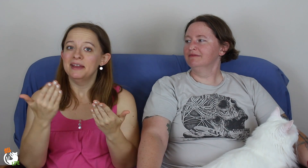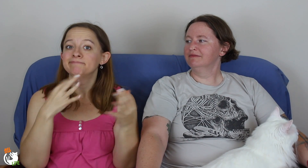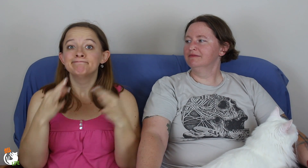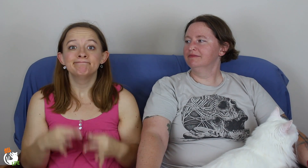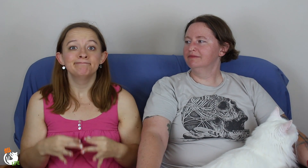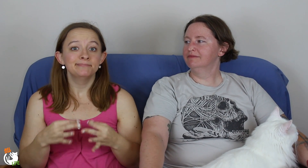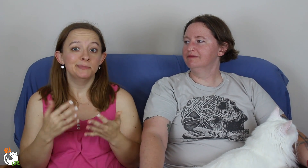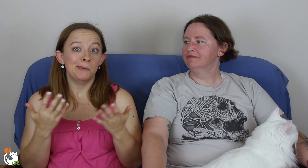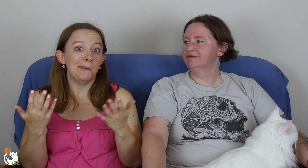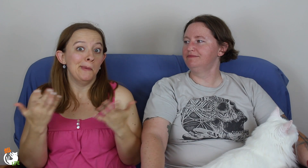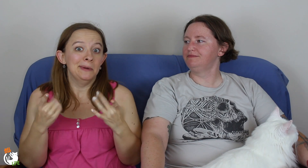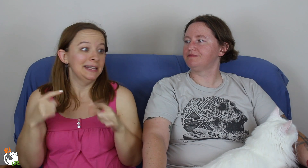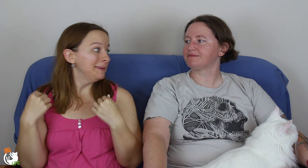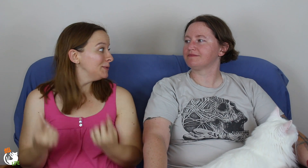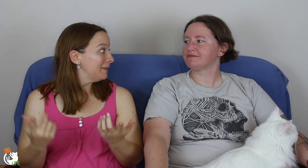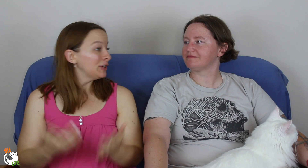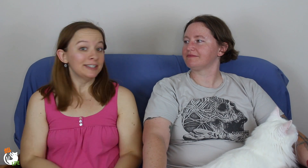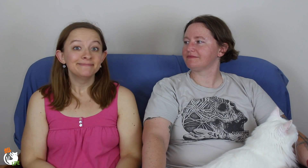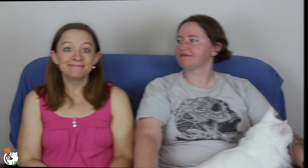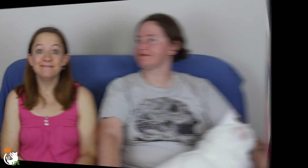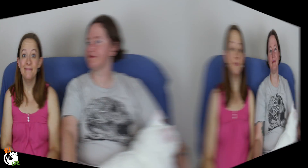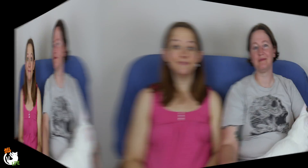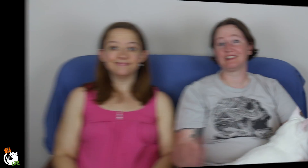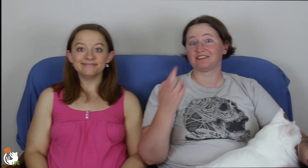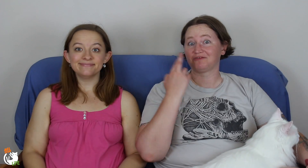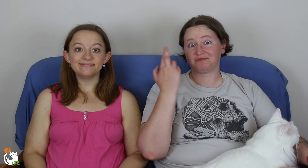So I thought we'd explain it and what's happened so far.